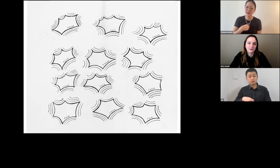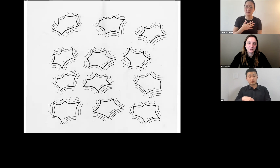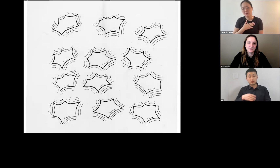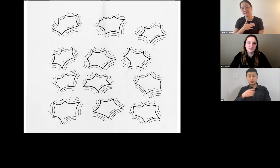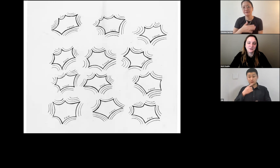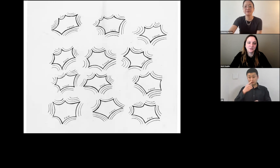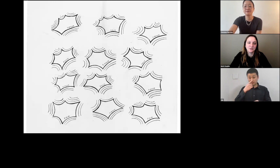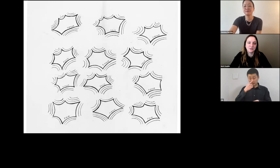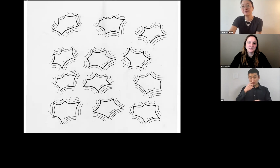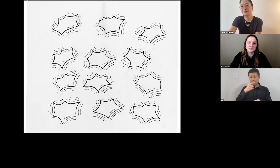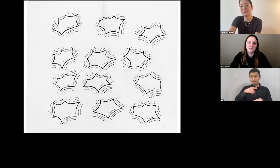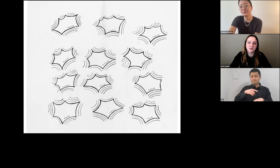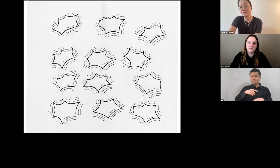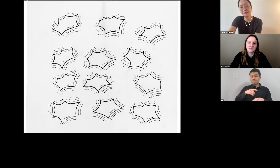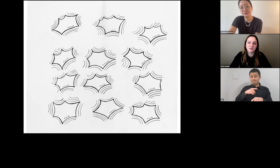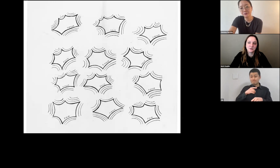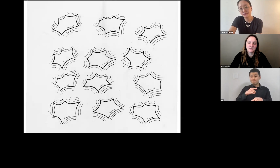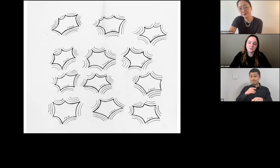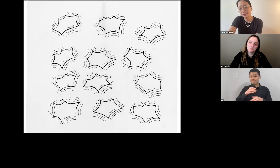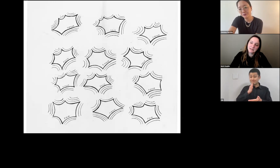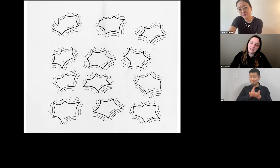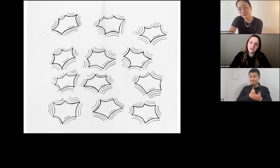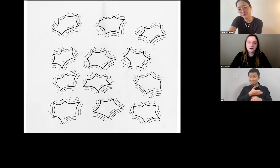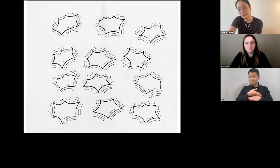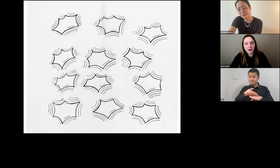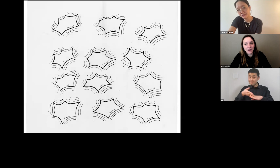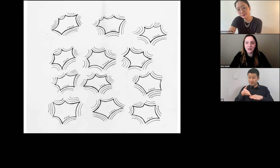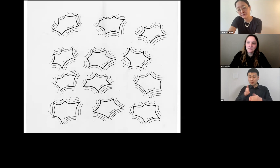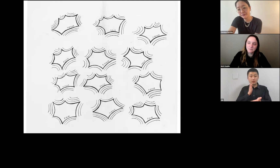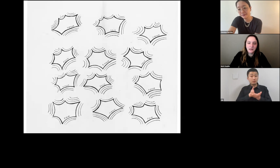And so these are me, my, me,